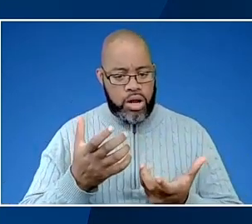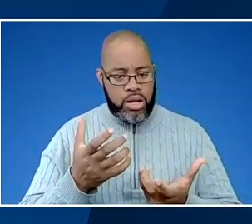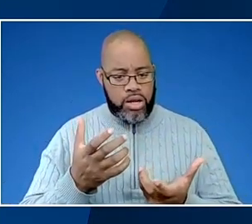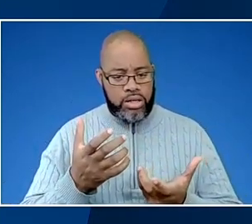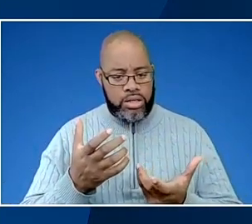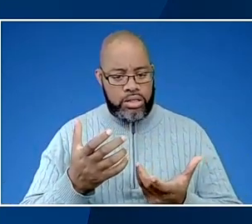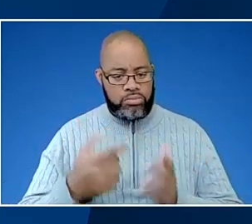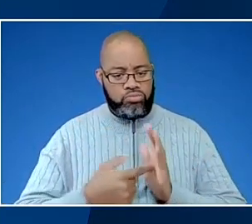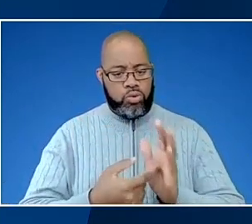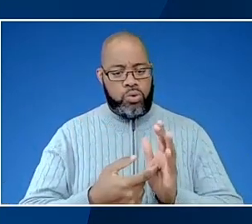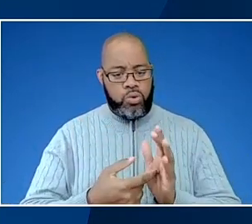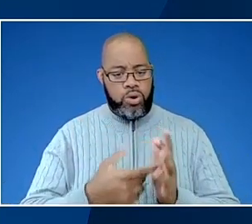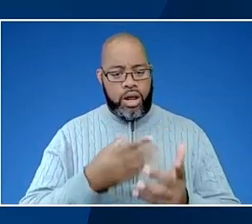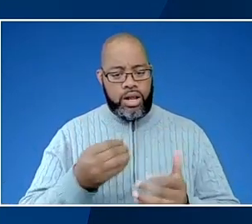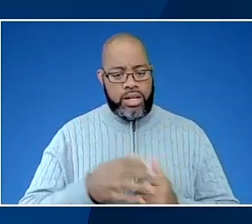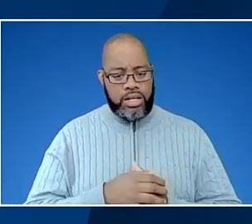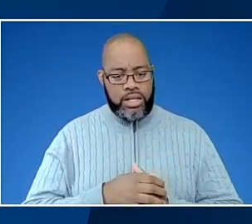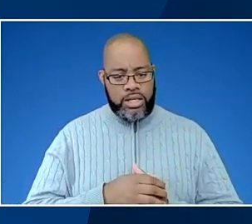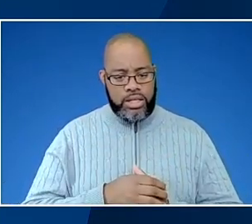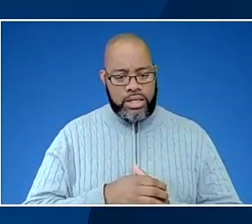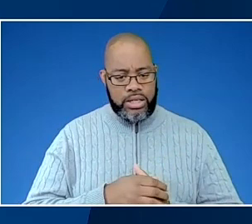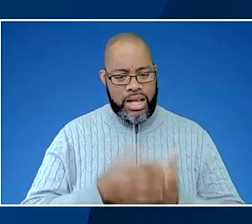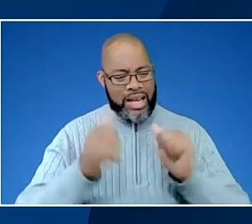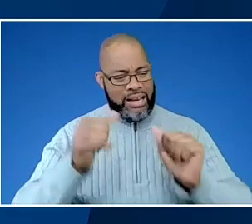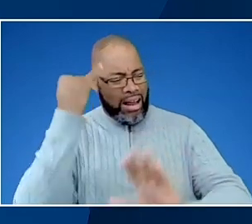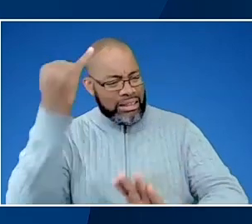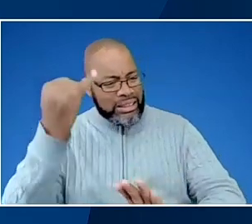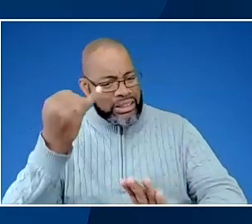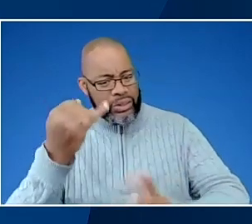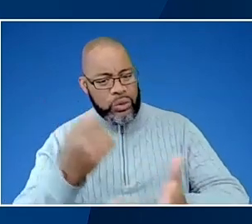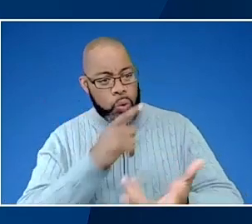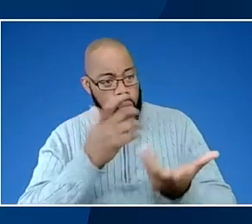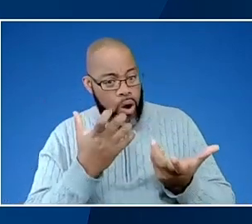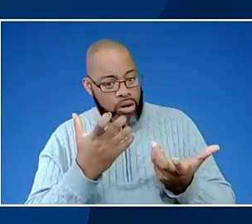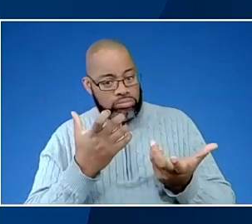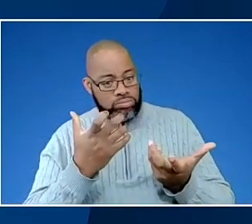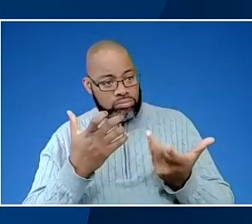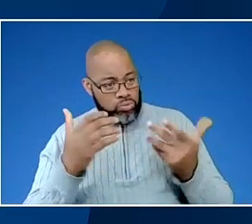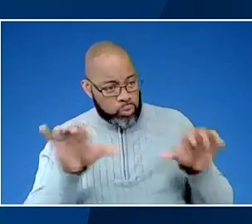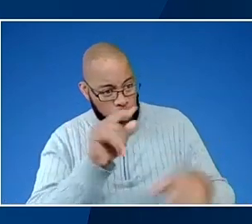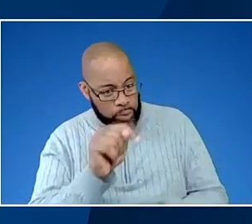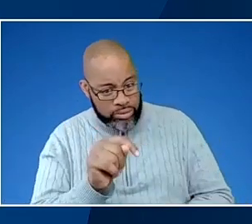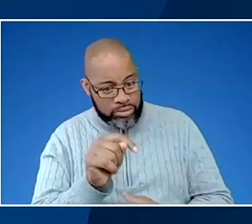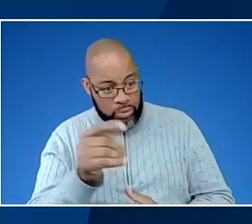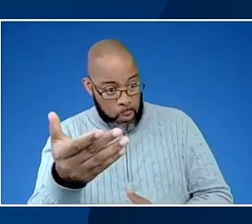and any ideas who would want to do it? Do multiple people want to come or?